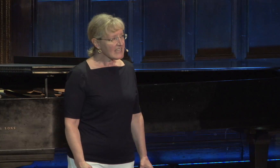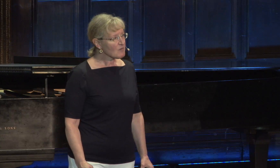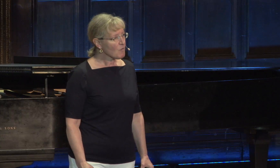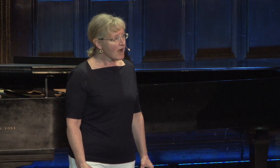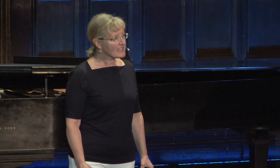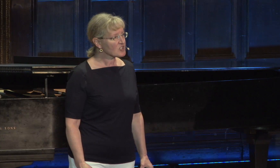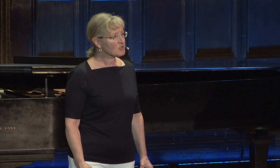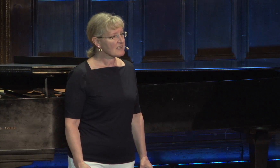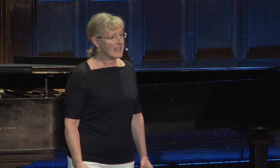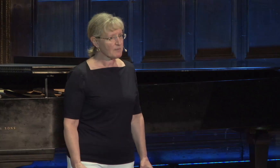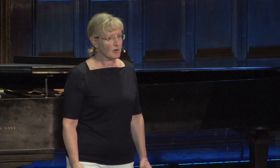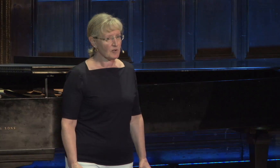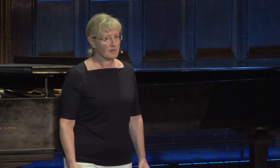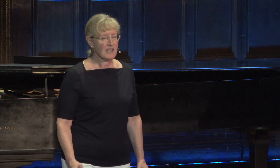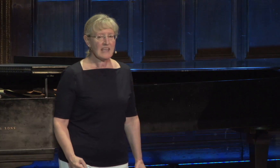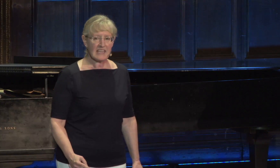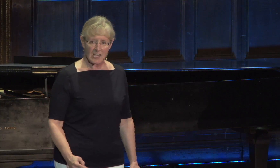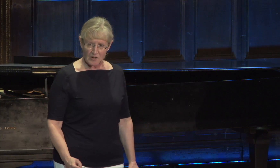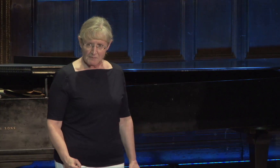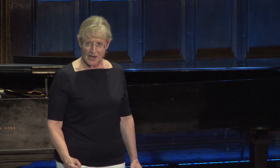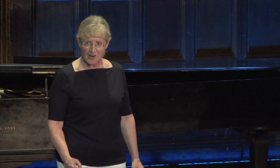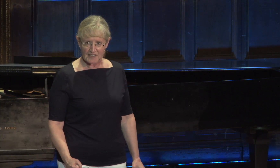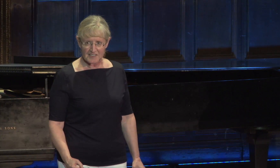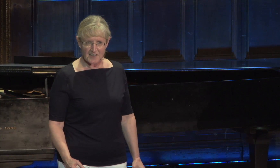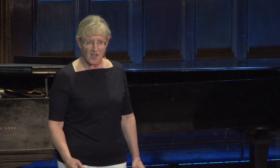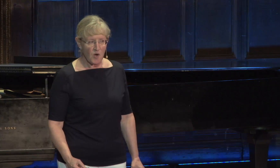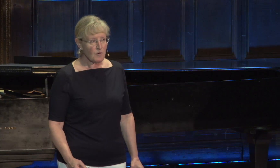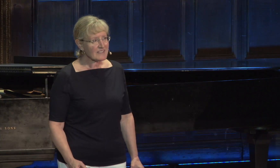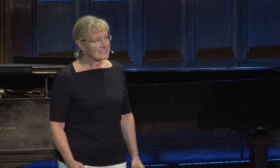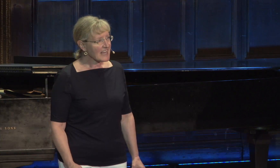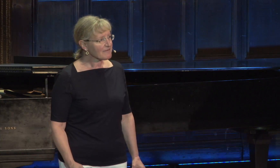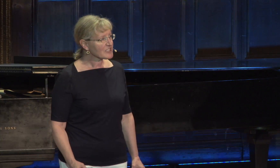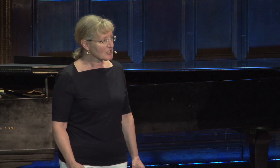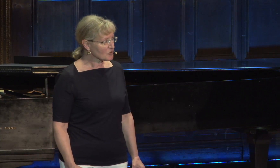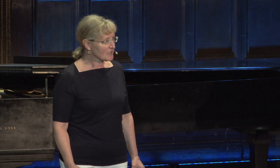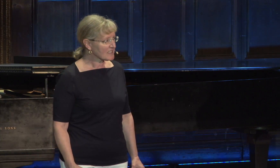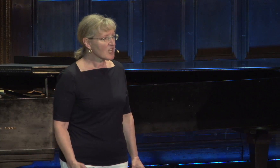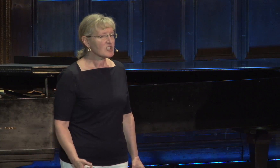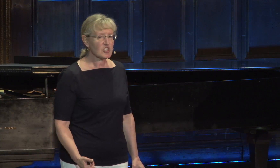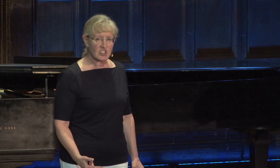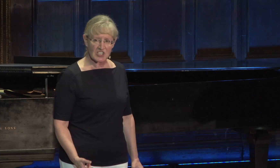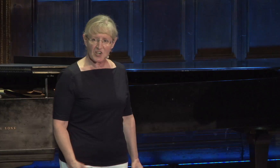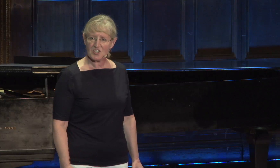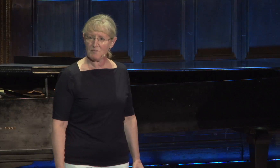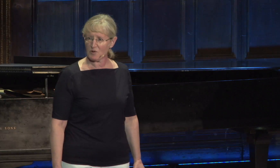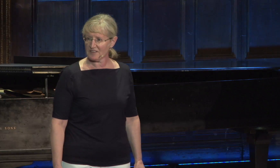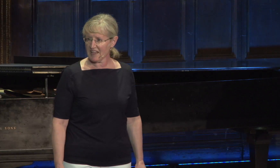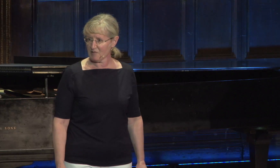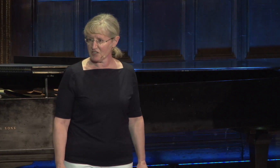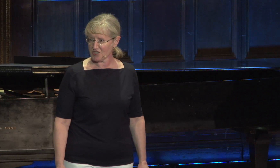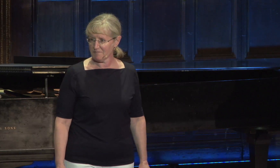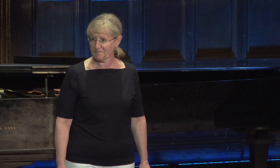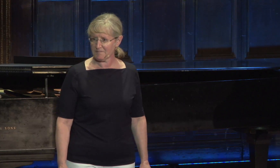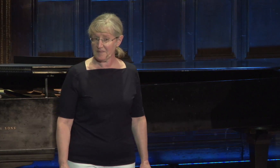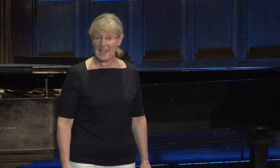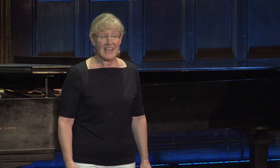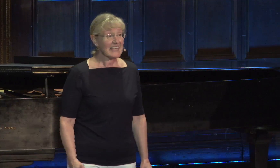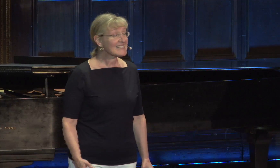He wanted to enable hearing parents with deaf children to share spoken language.